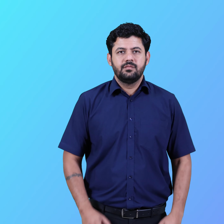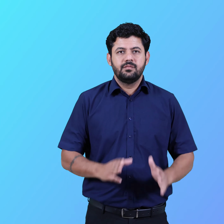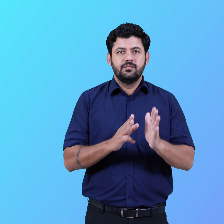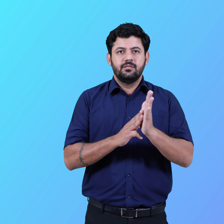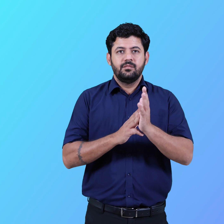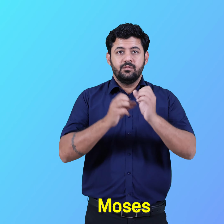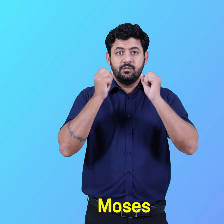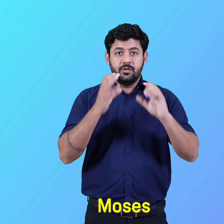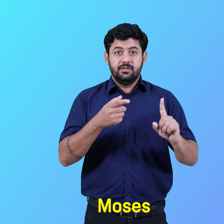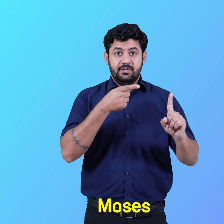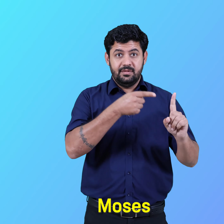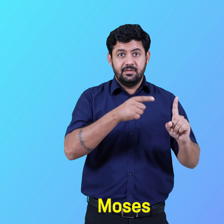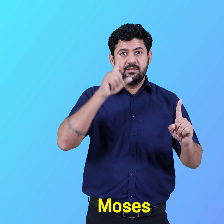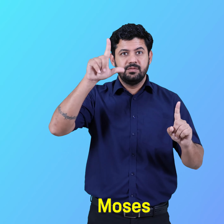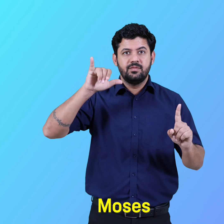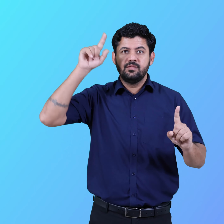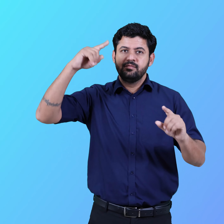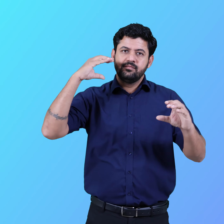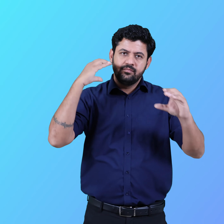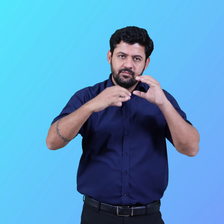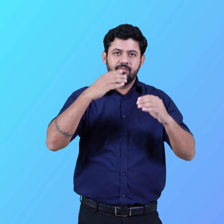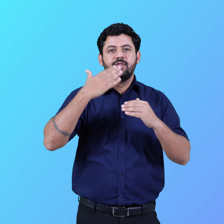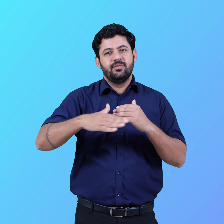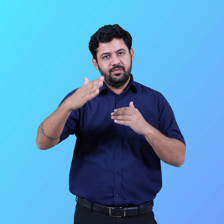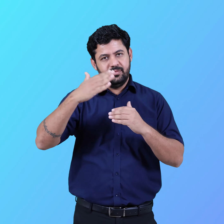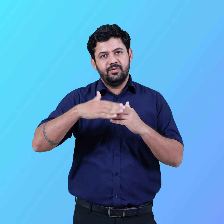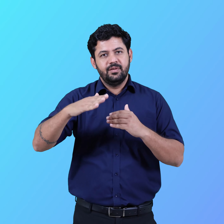The LORD said to Moses,